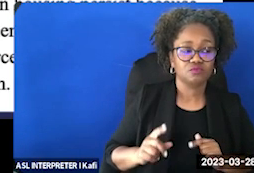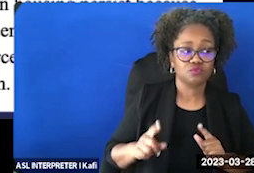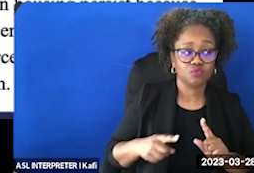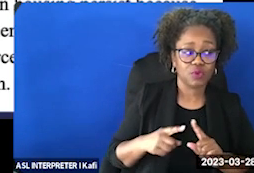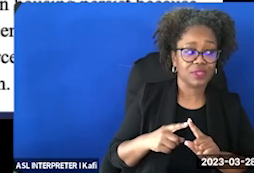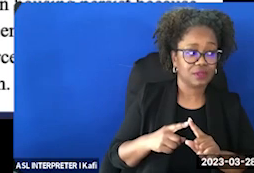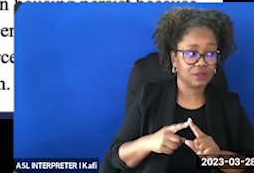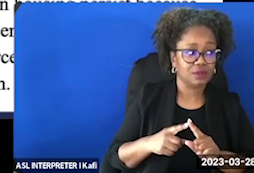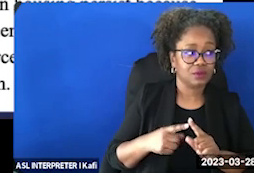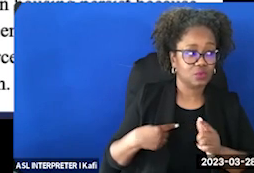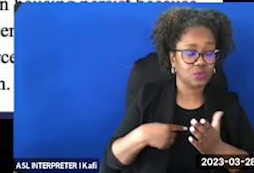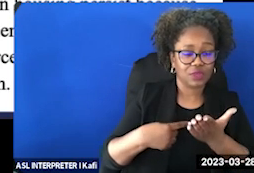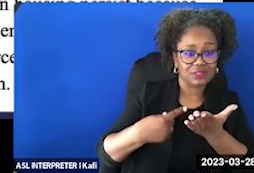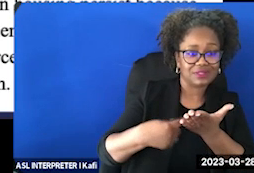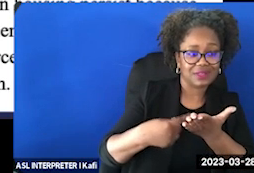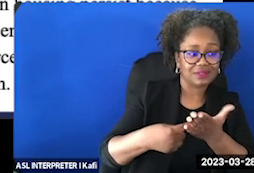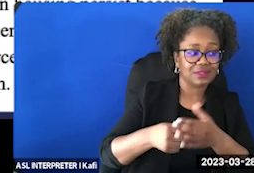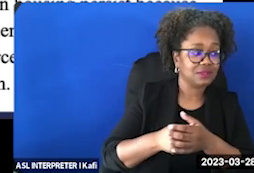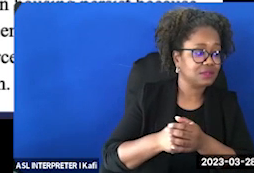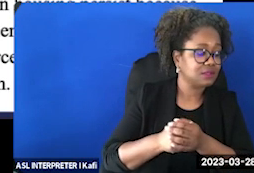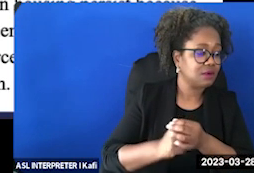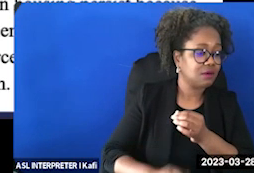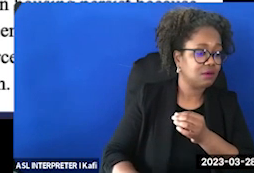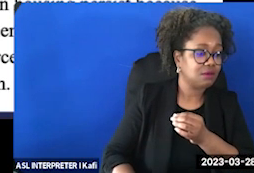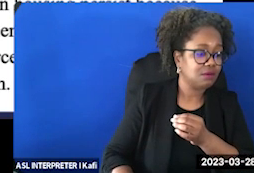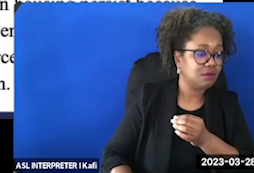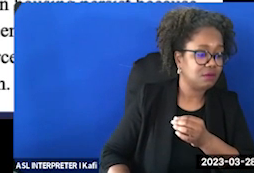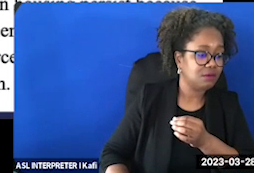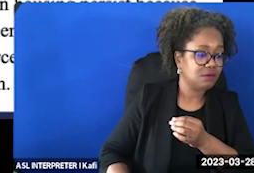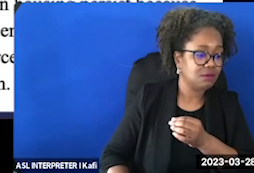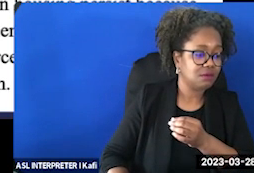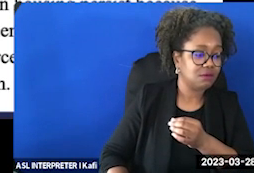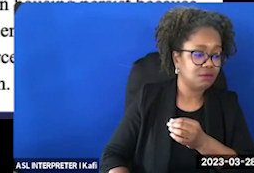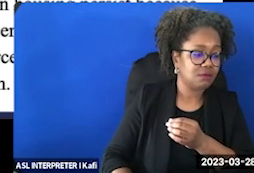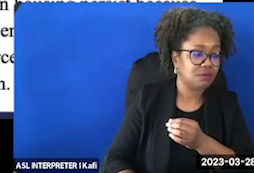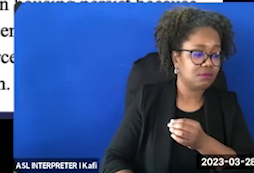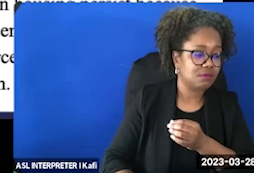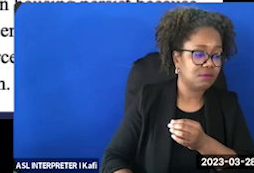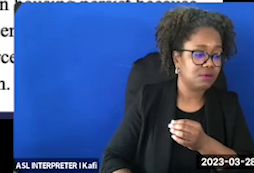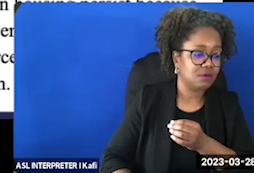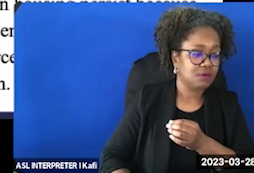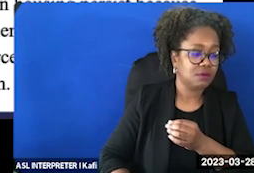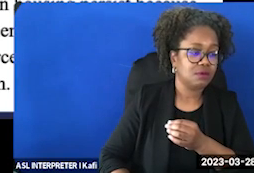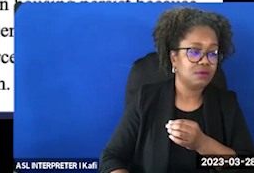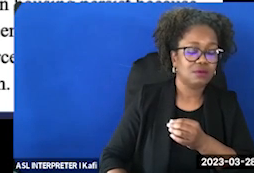Debbie Stine, Science & Technology Policy Academy: You know how the civil rights and implementation, how they affect a social determinant of health.